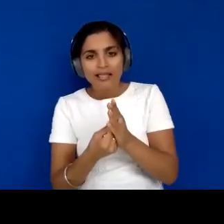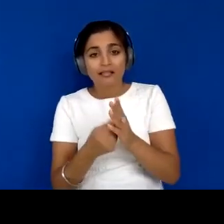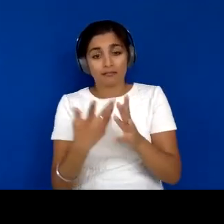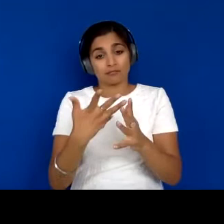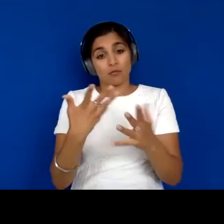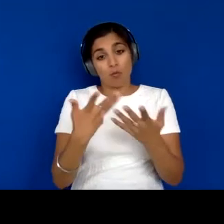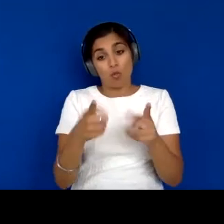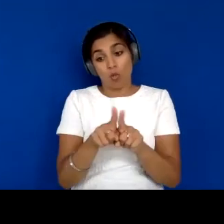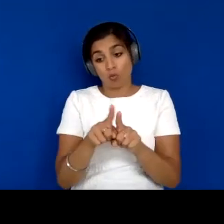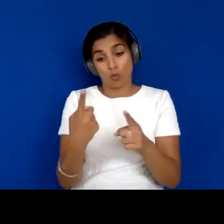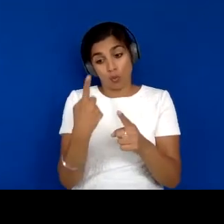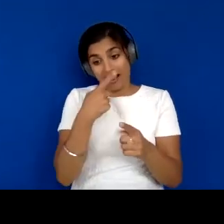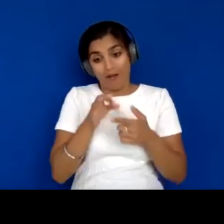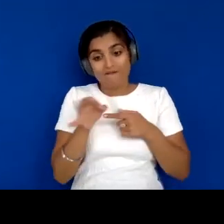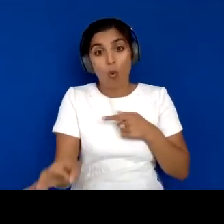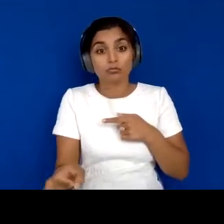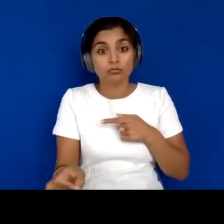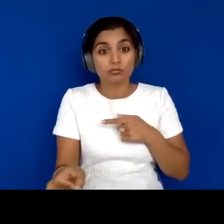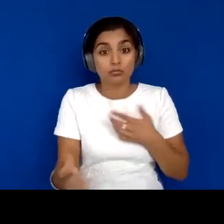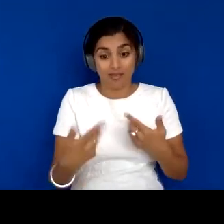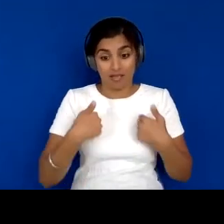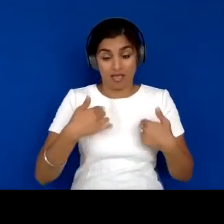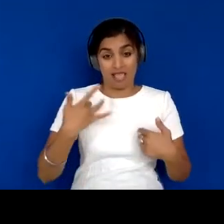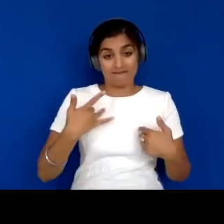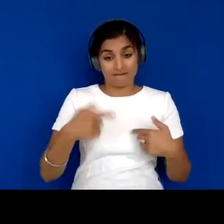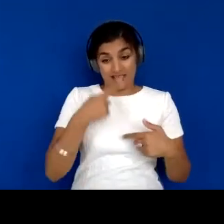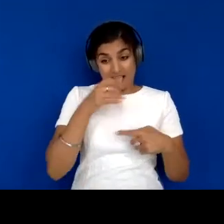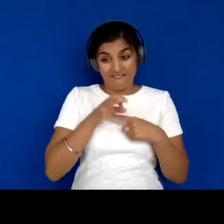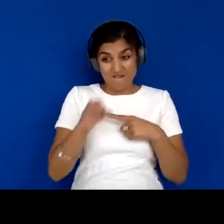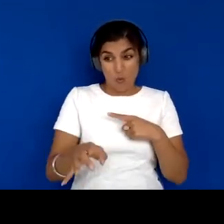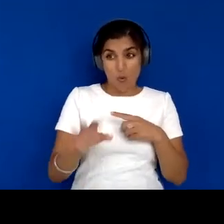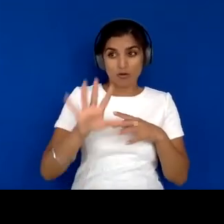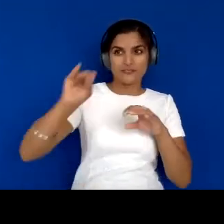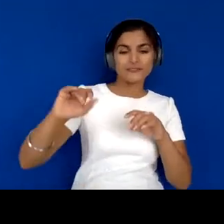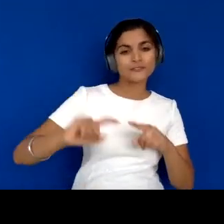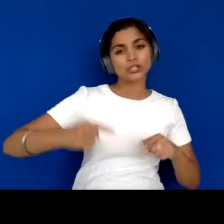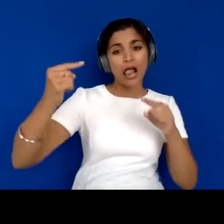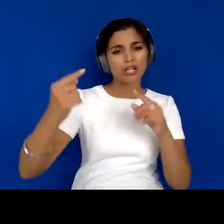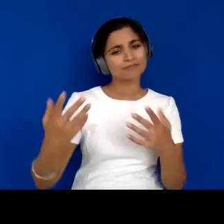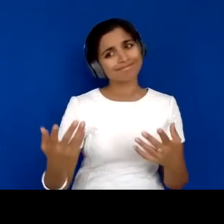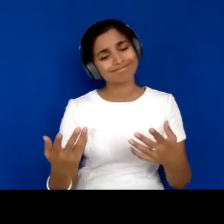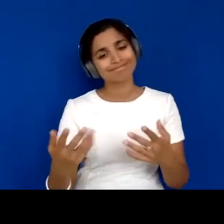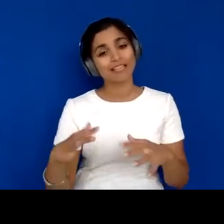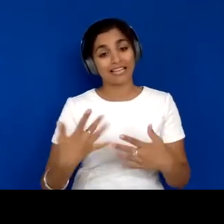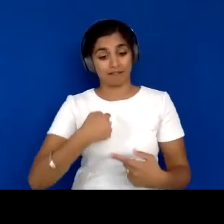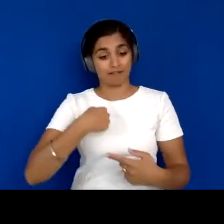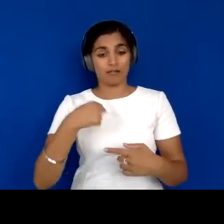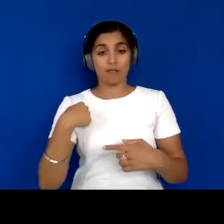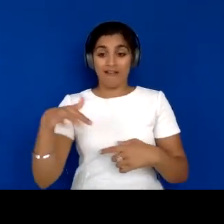debate in my region we the ones who have not been abandoned by our families who